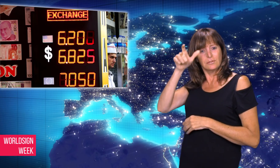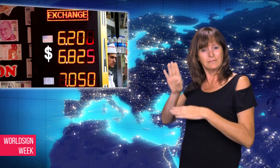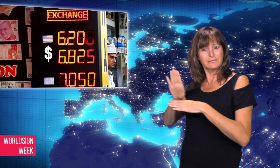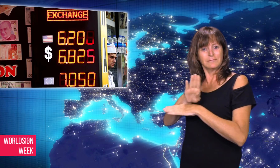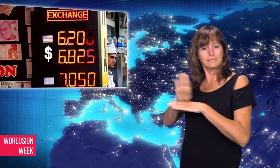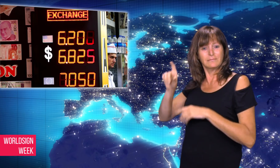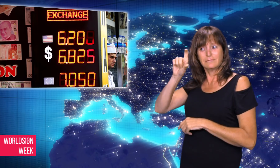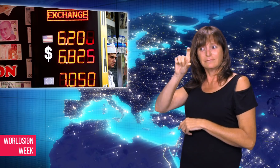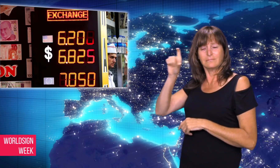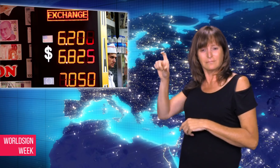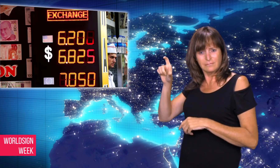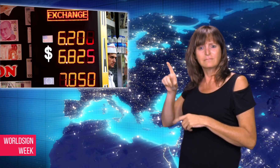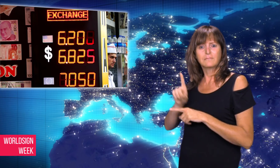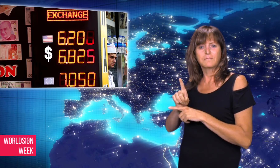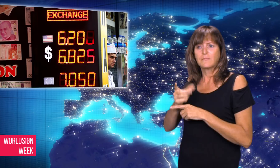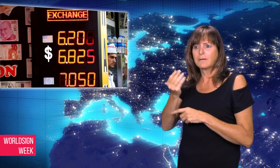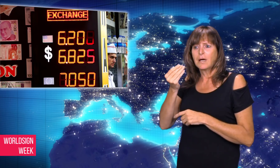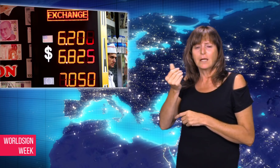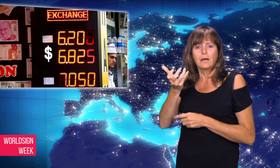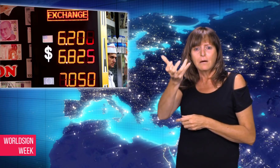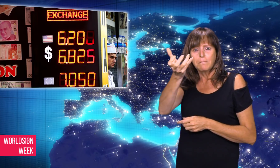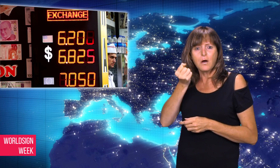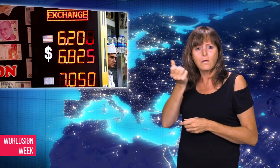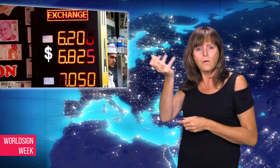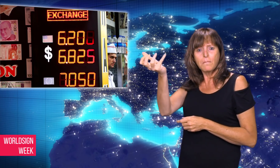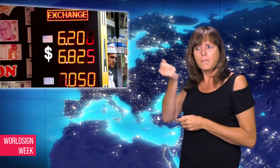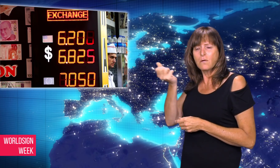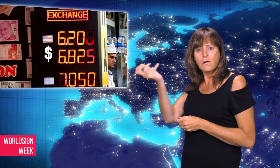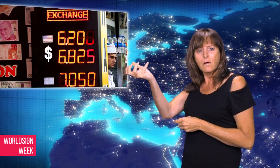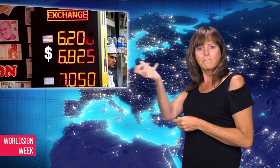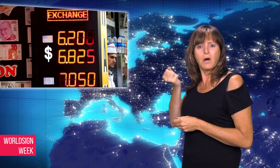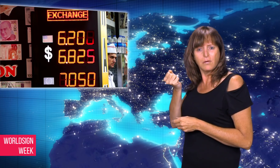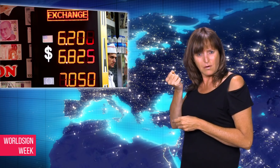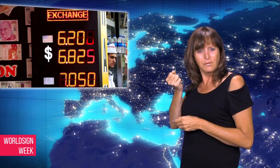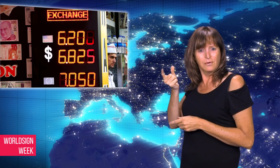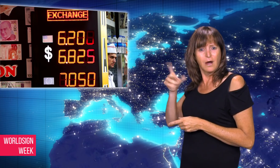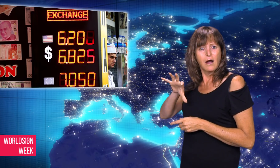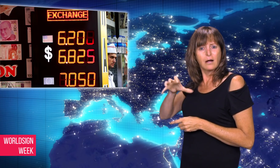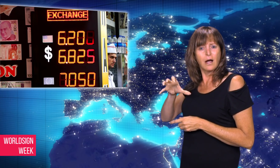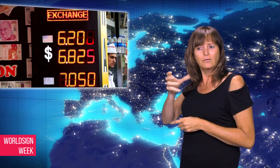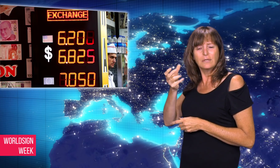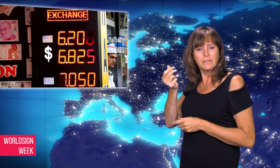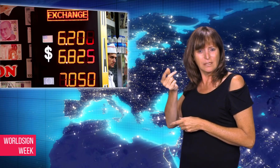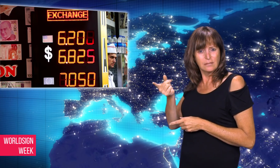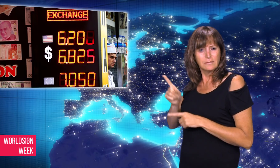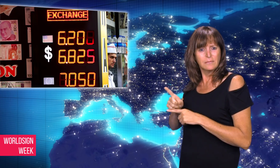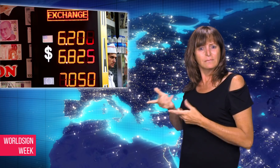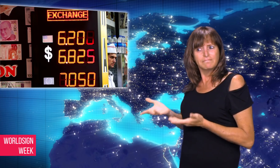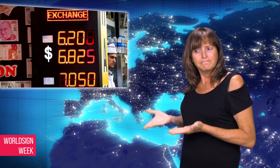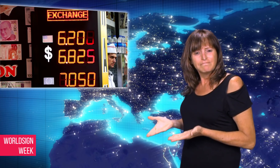increased foreign currency debt, and